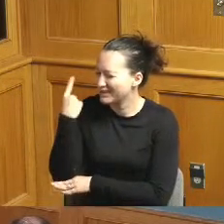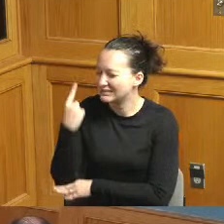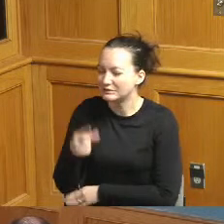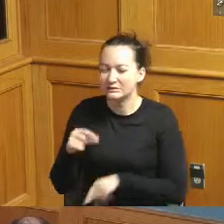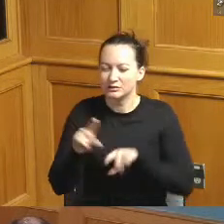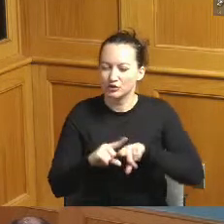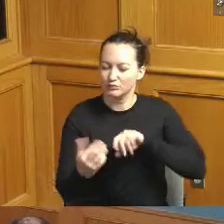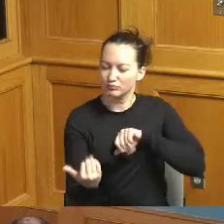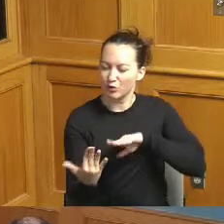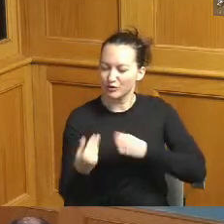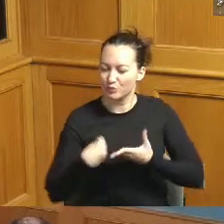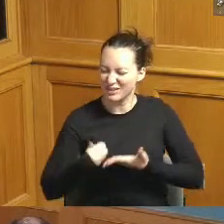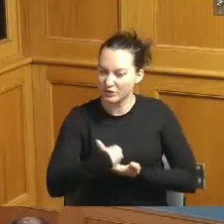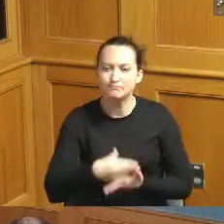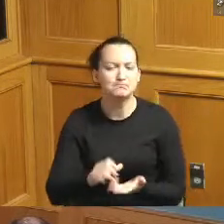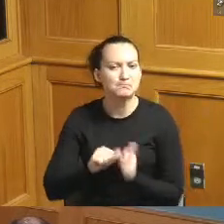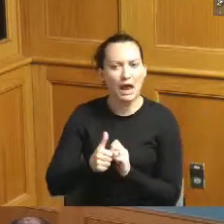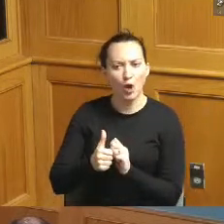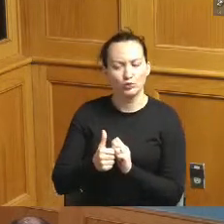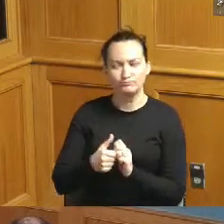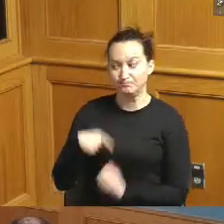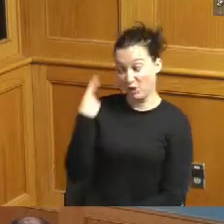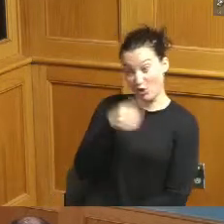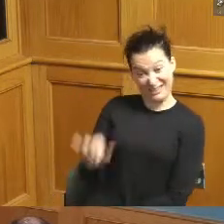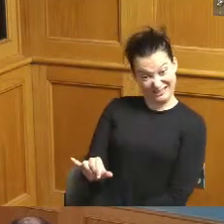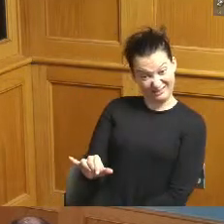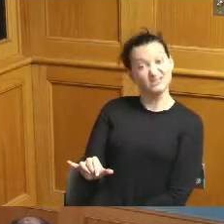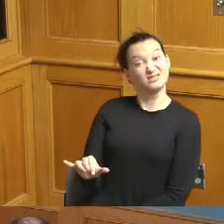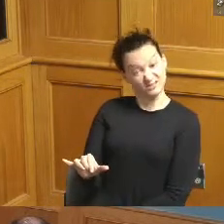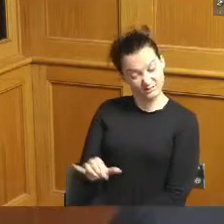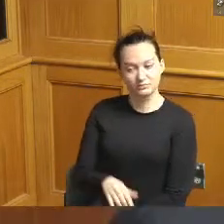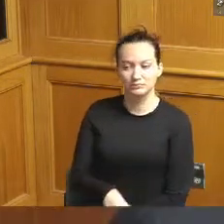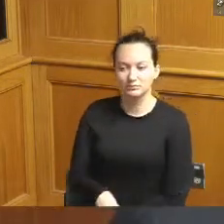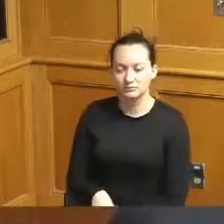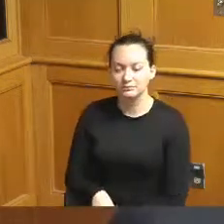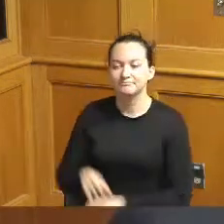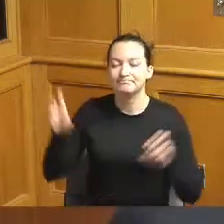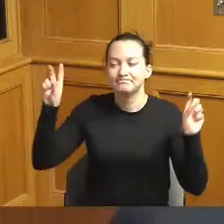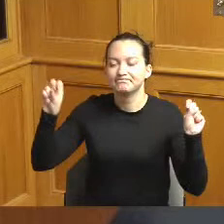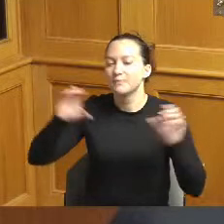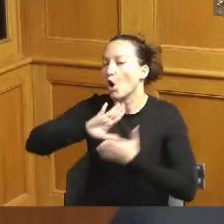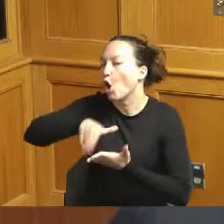approach to the budget just in terms of how we would present it as an all funds budget we used